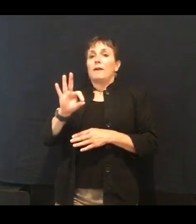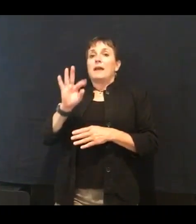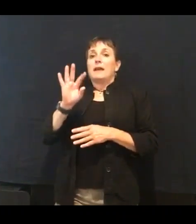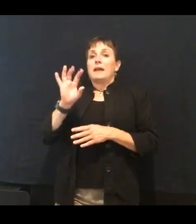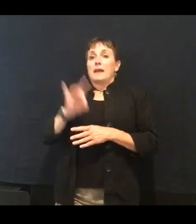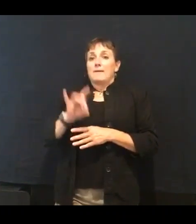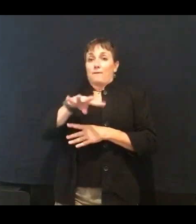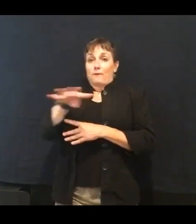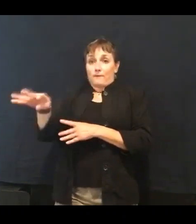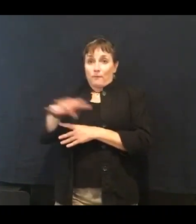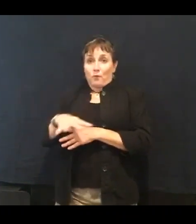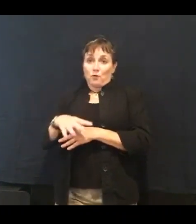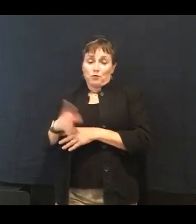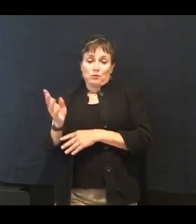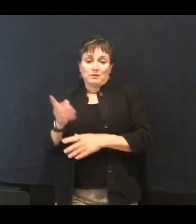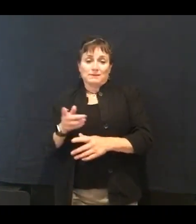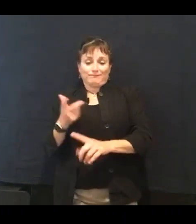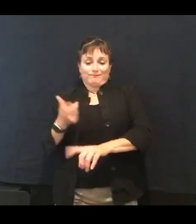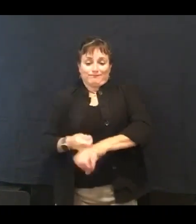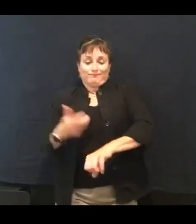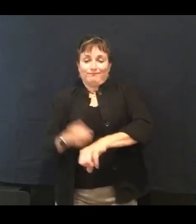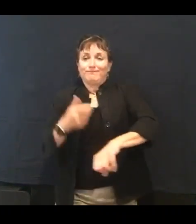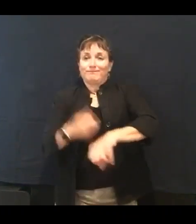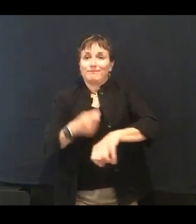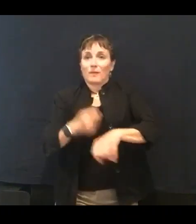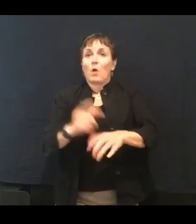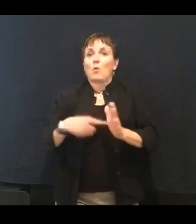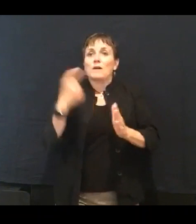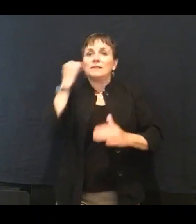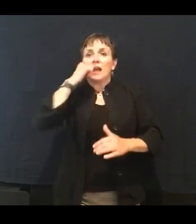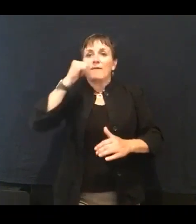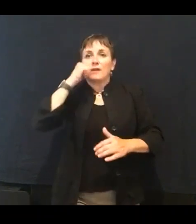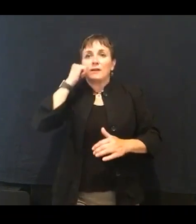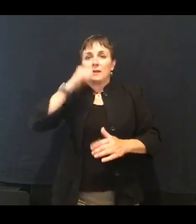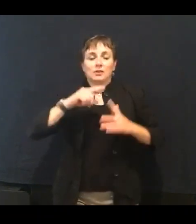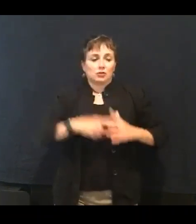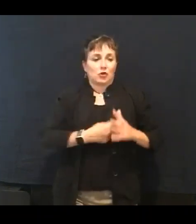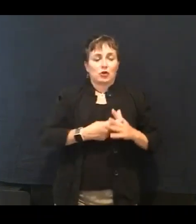once daily at 30 milligrams per kilogram from postnatal day 32 to day